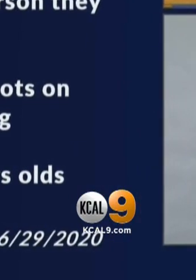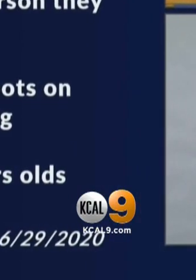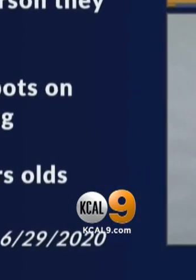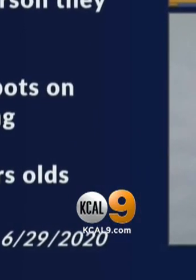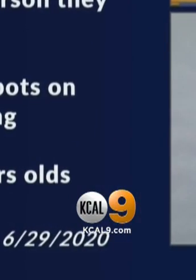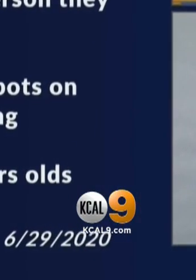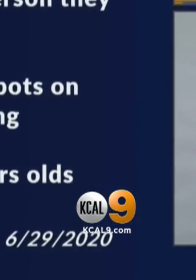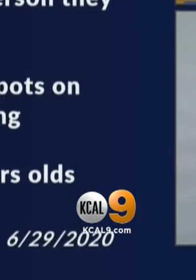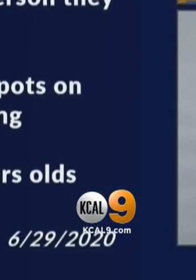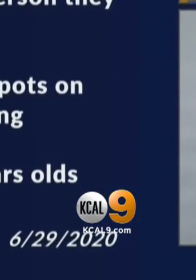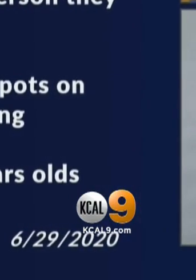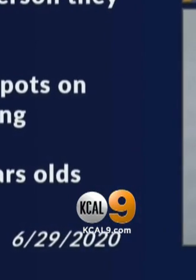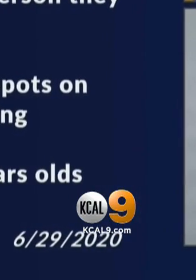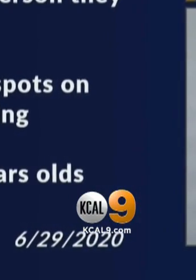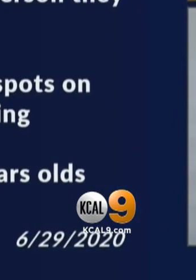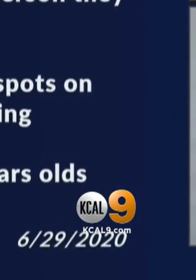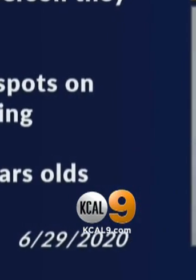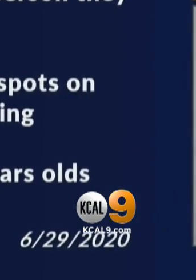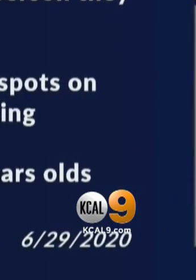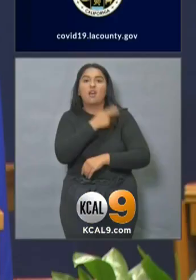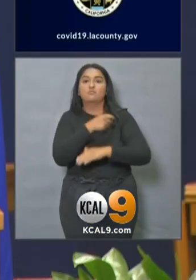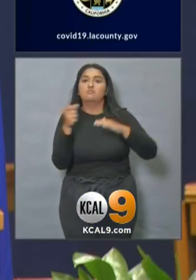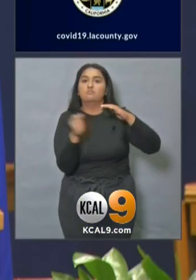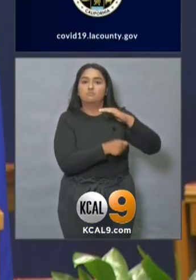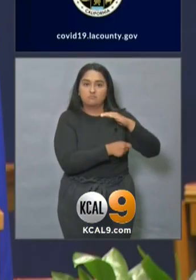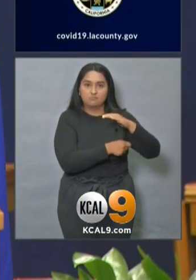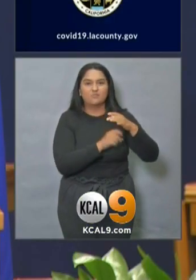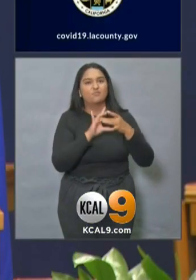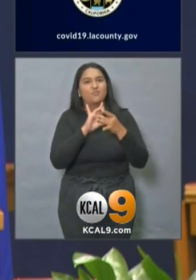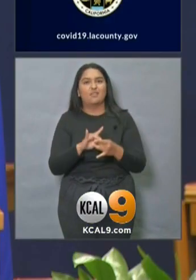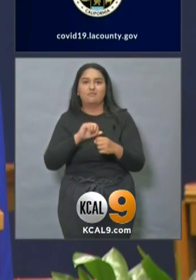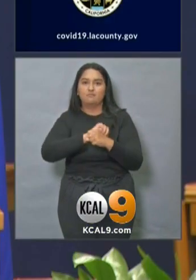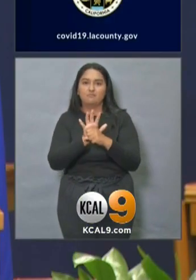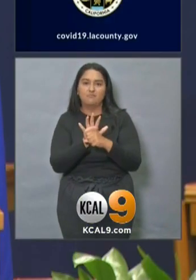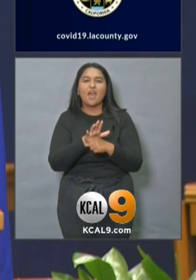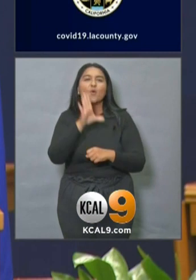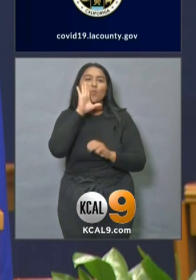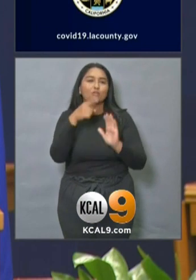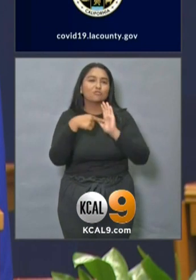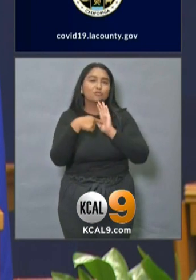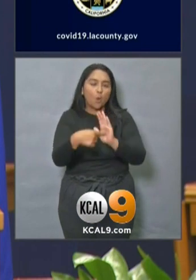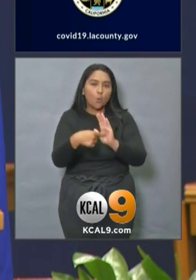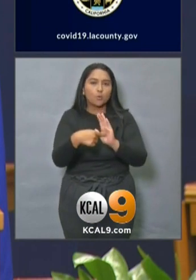FEWER PEOPLE ARE STAYING HOME AND 36% OF THE SURVEY SAY THEIR NOT HAVING